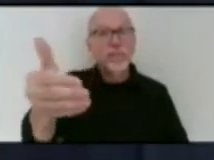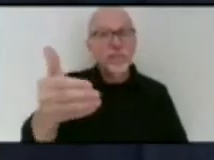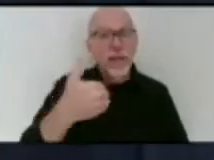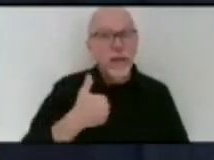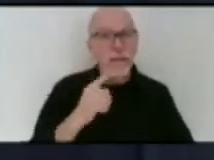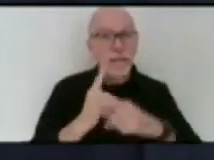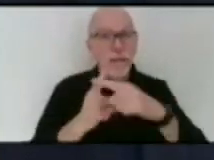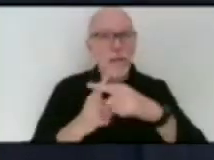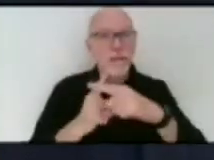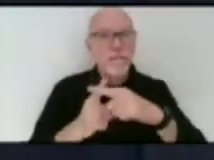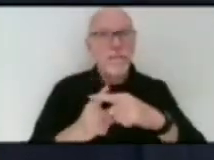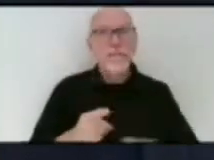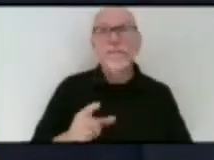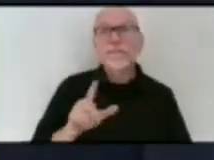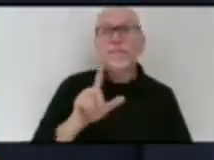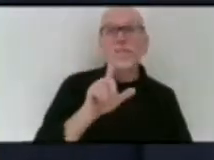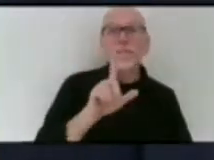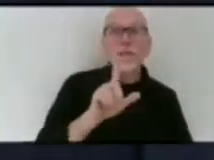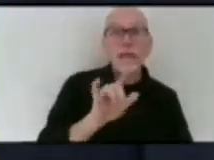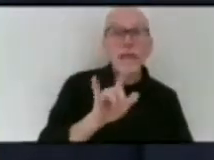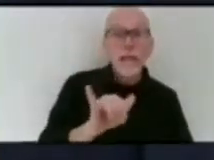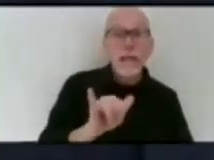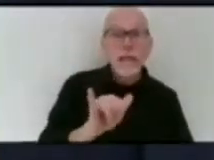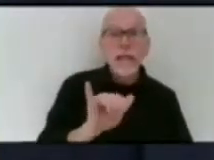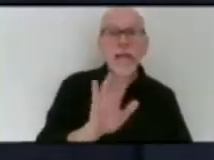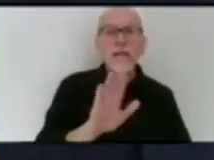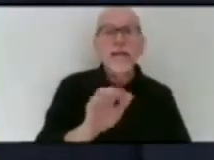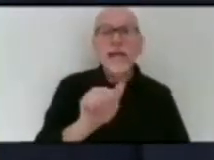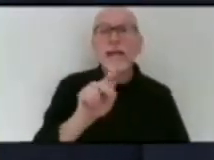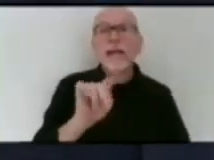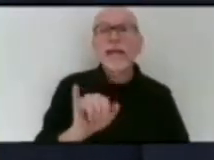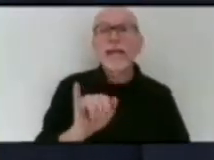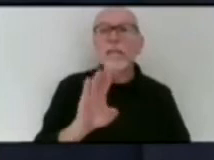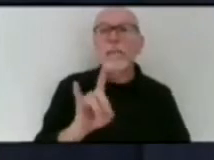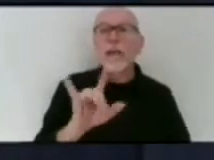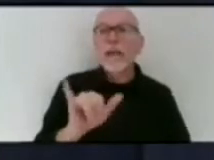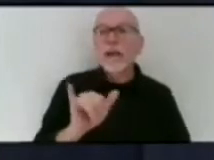Lily's anybody treatment for Cove. It received emergency FDA approval and